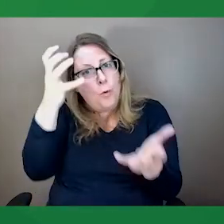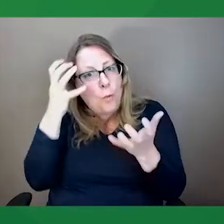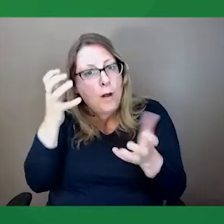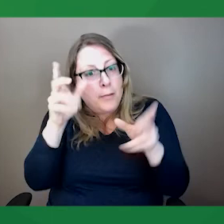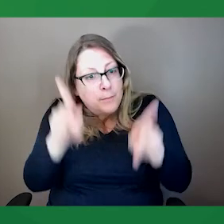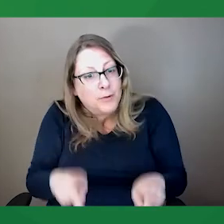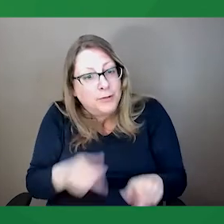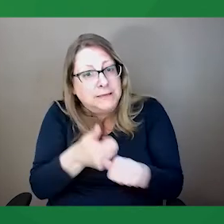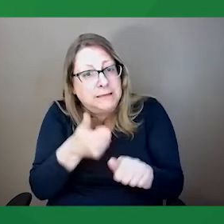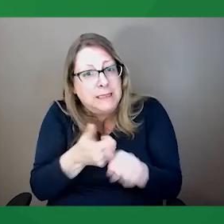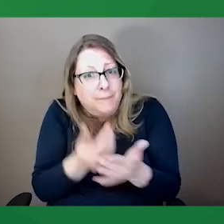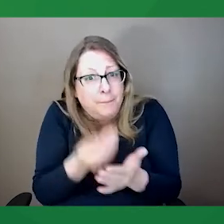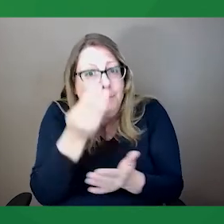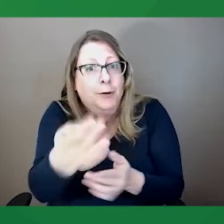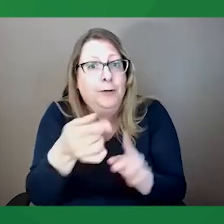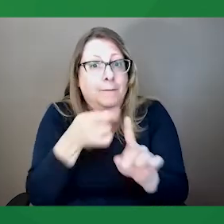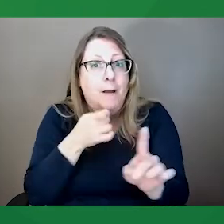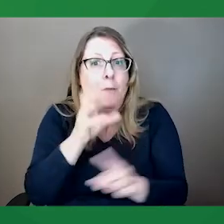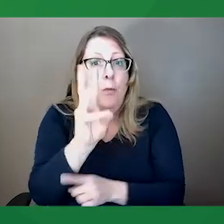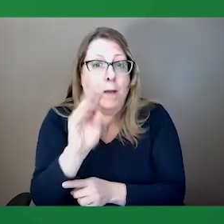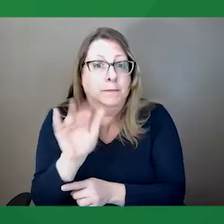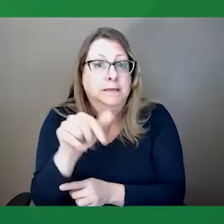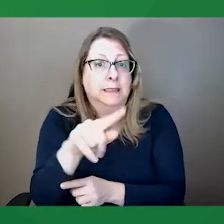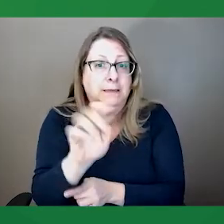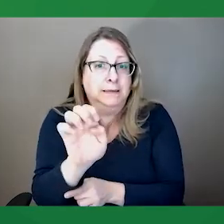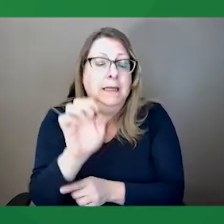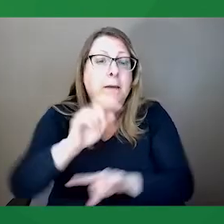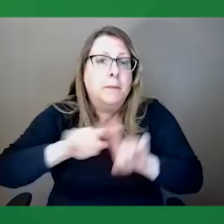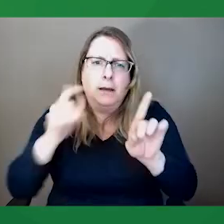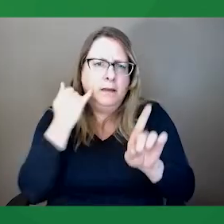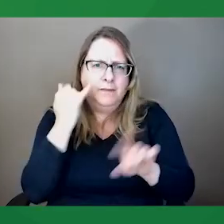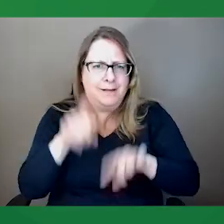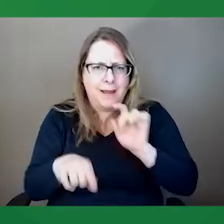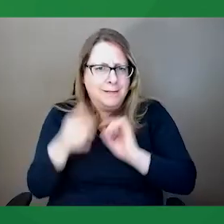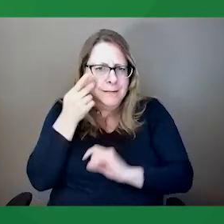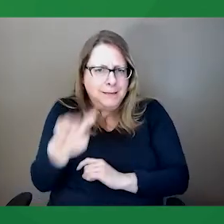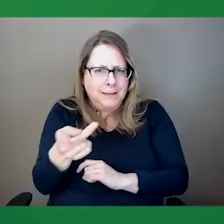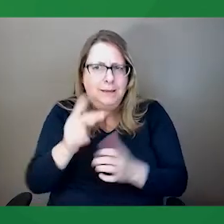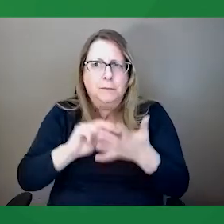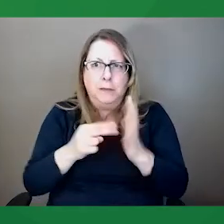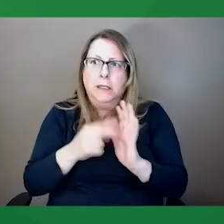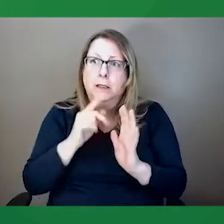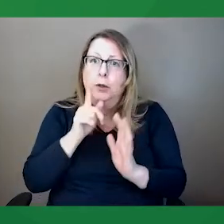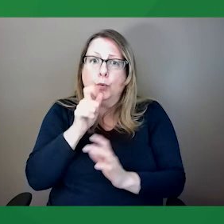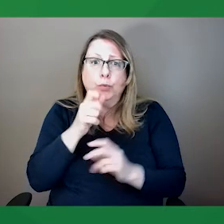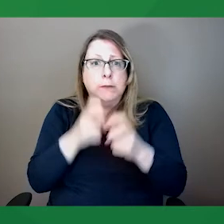How could you describe the information that you want to have someone to buy or purchase from your website if they cannot see it?